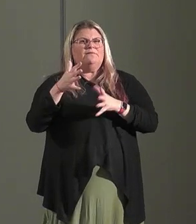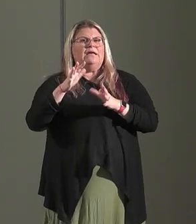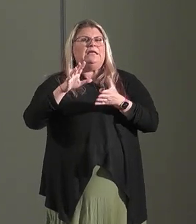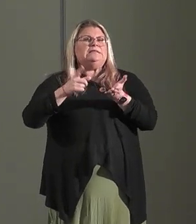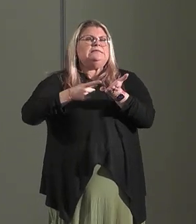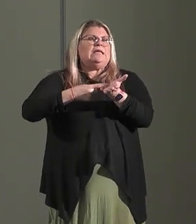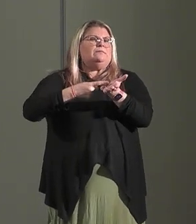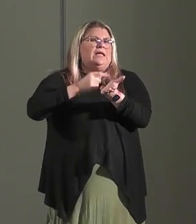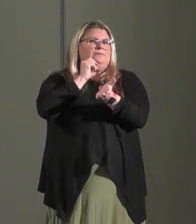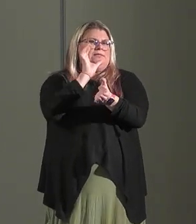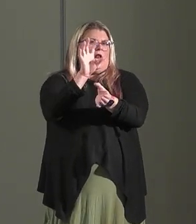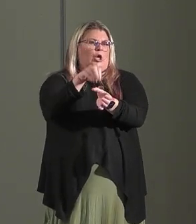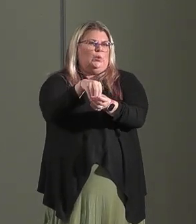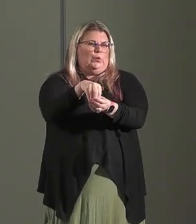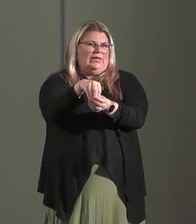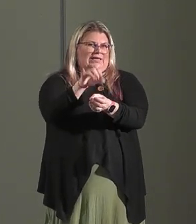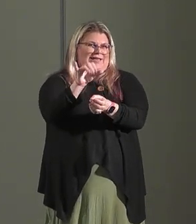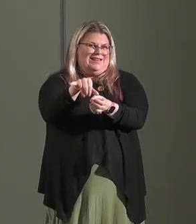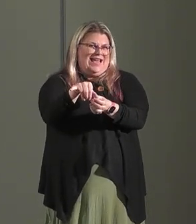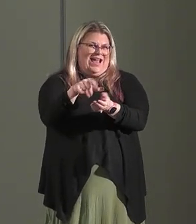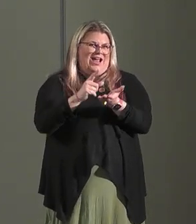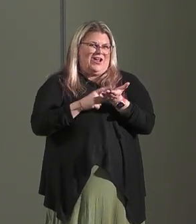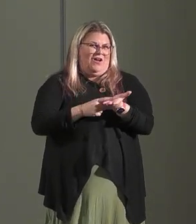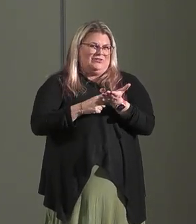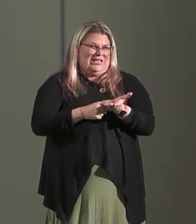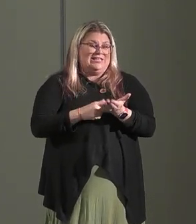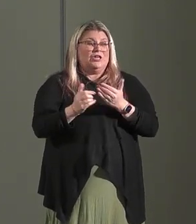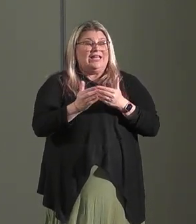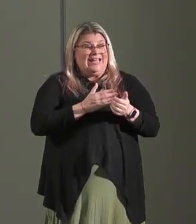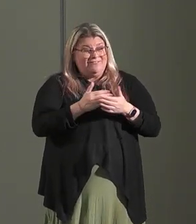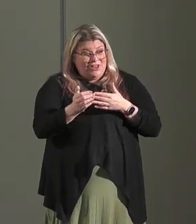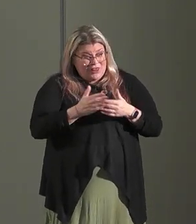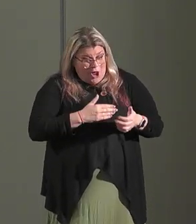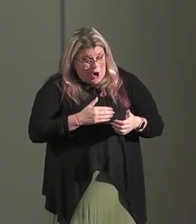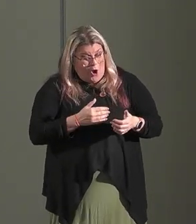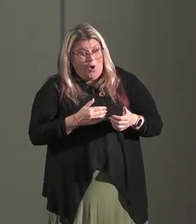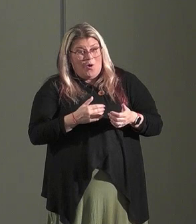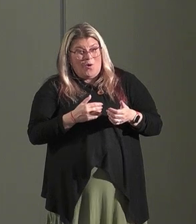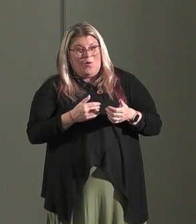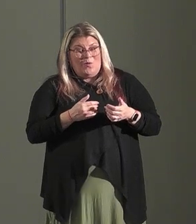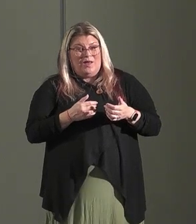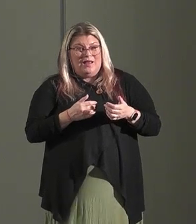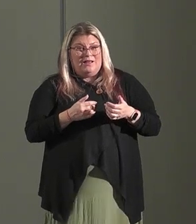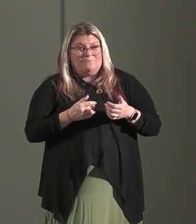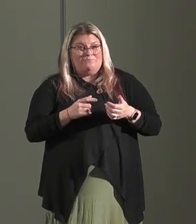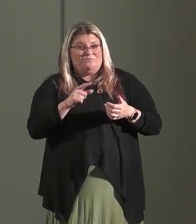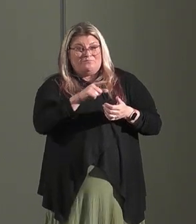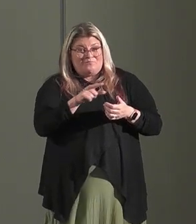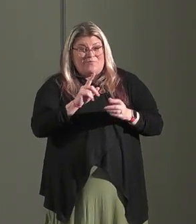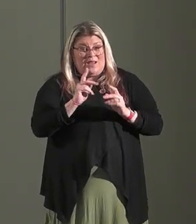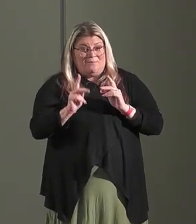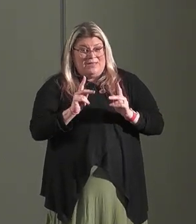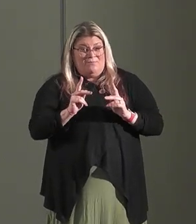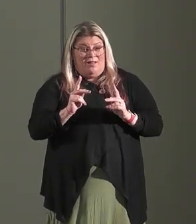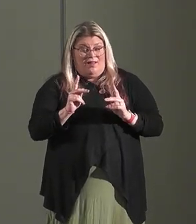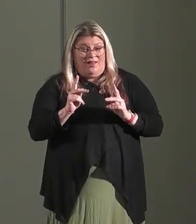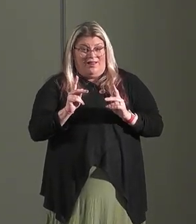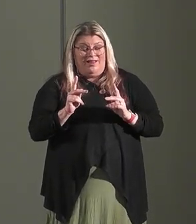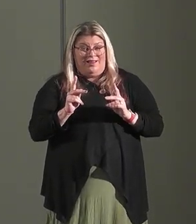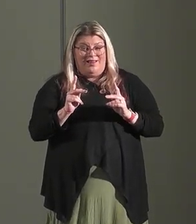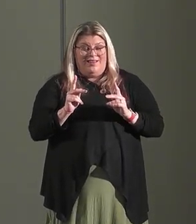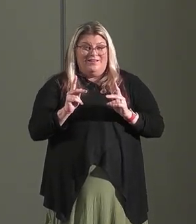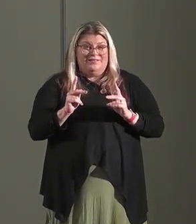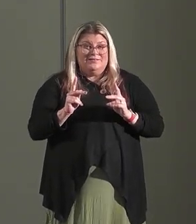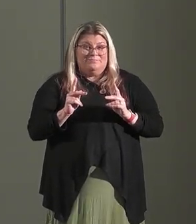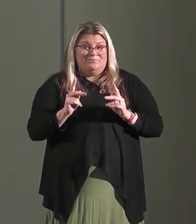included in that. Even though, those kind -- you know, that people of, you know, disability